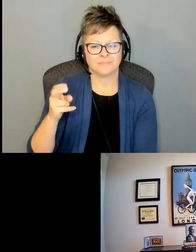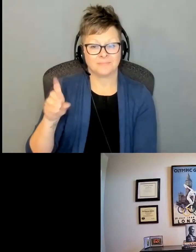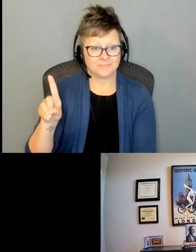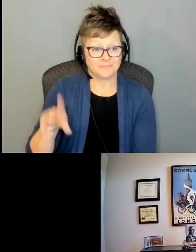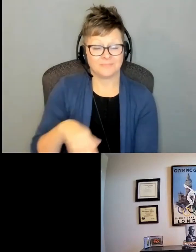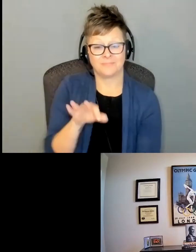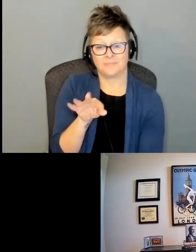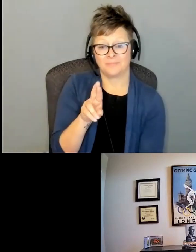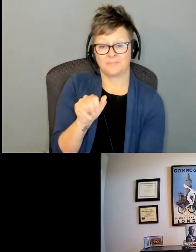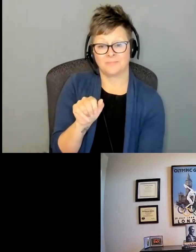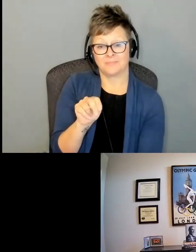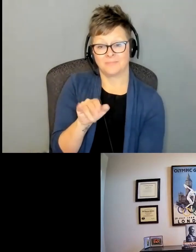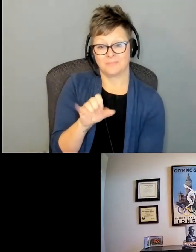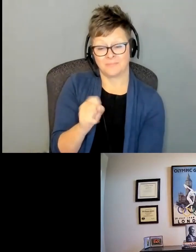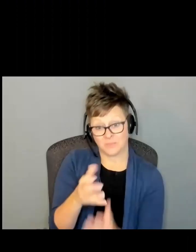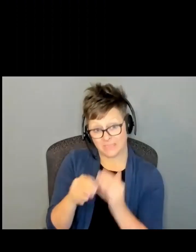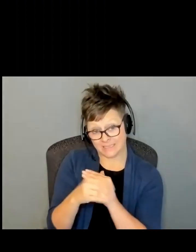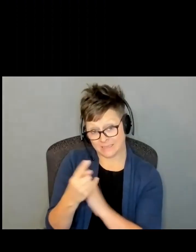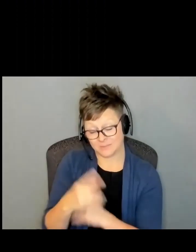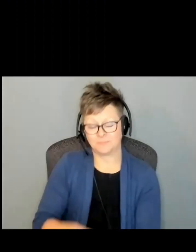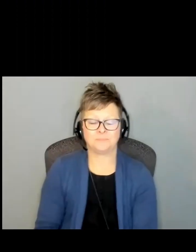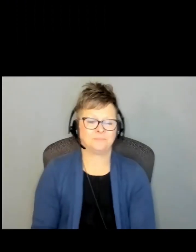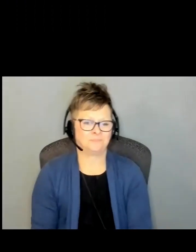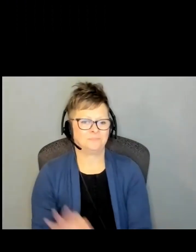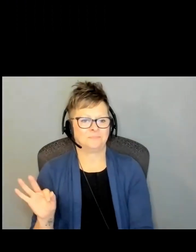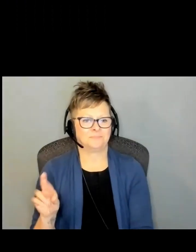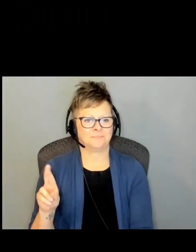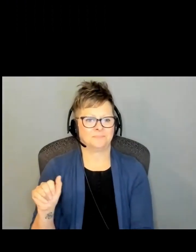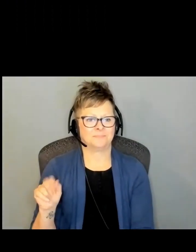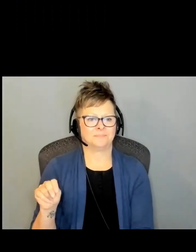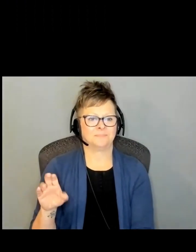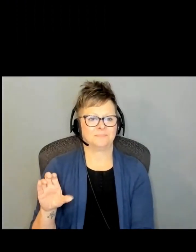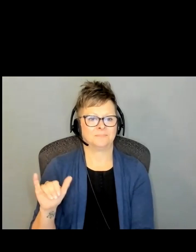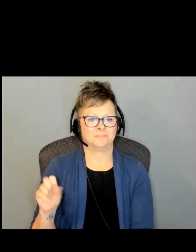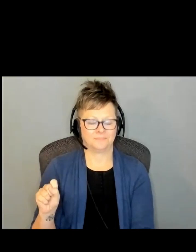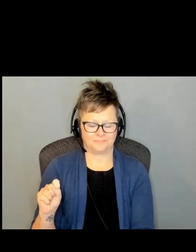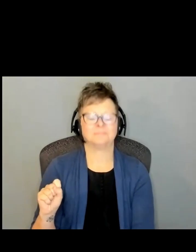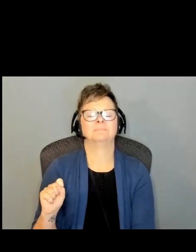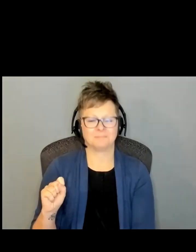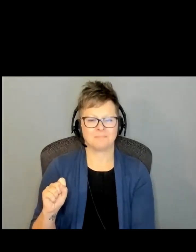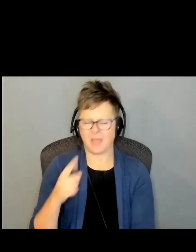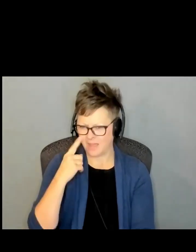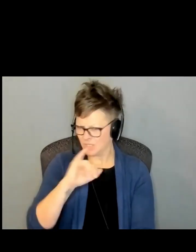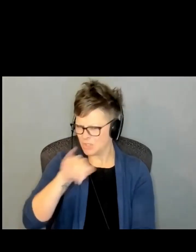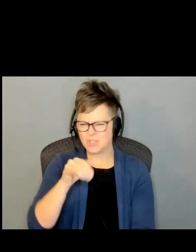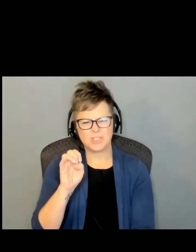Adding on to that is, what that Jessica Wong who asked that question, right?